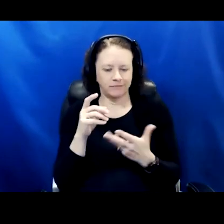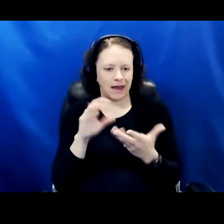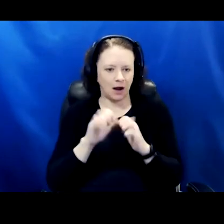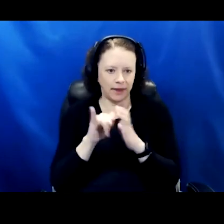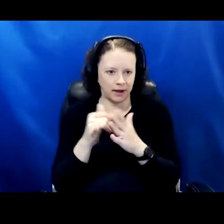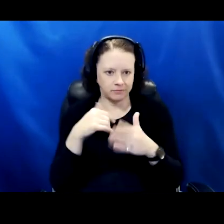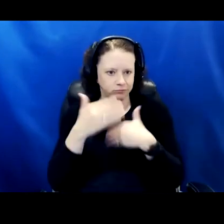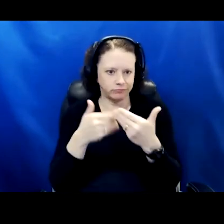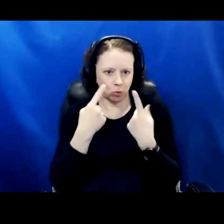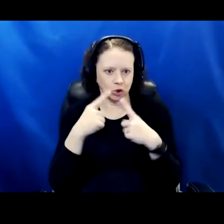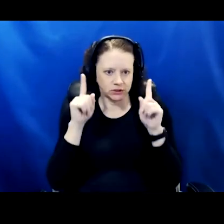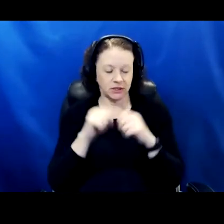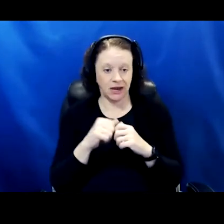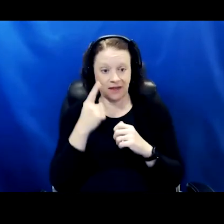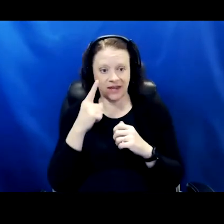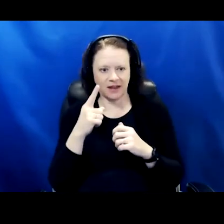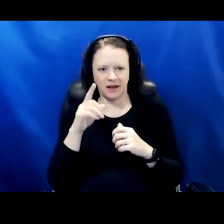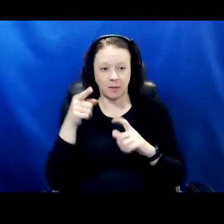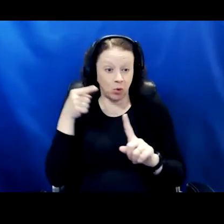I think it's to find whatever vaccines are available.